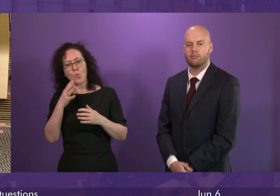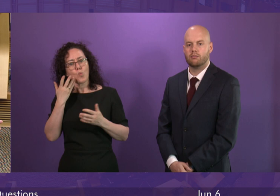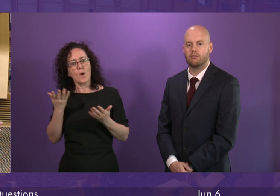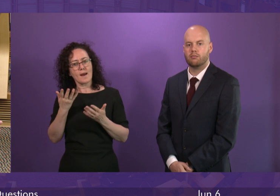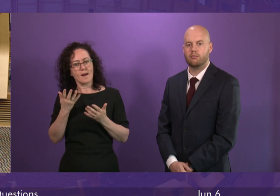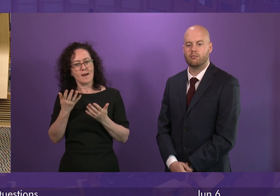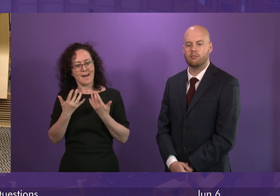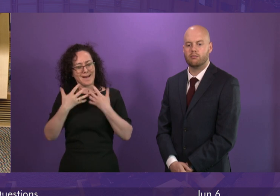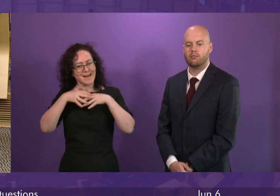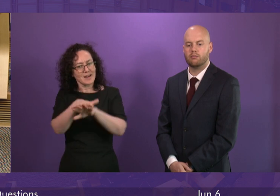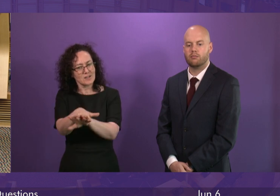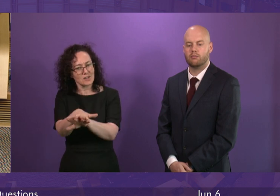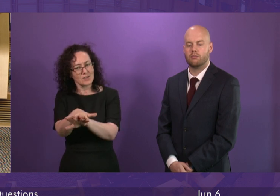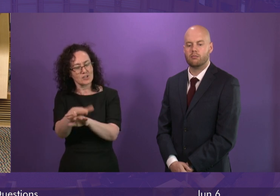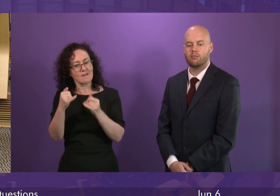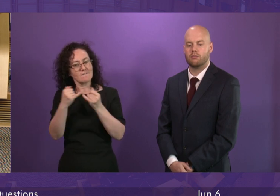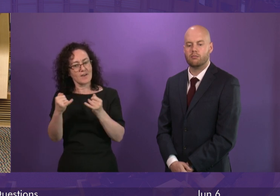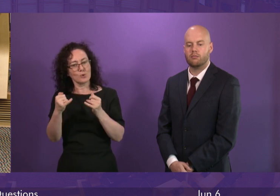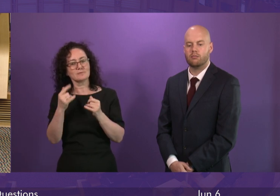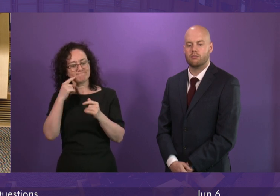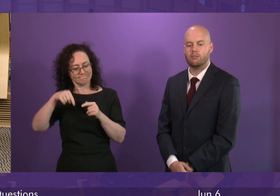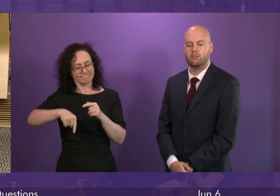of the border, and he has reflected on some of the partnership work that has been taken